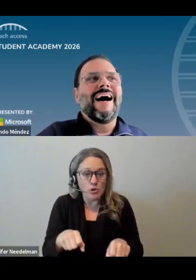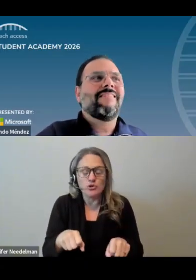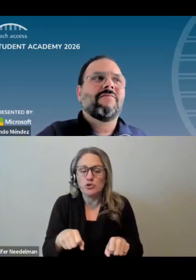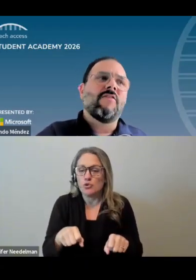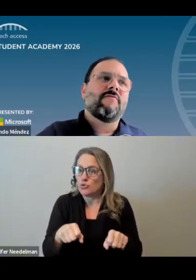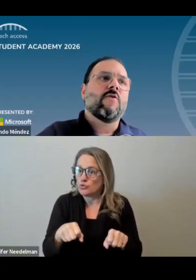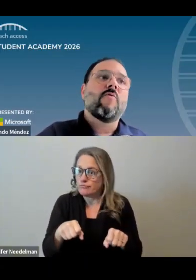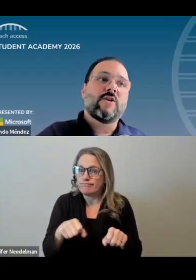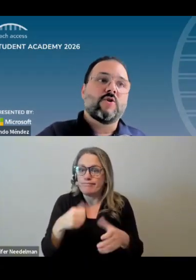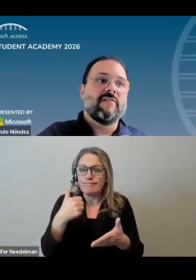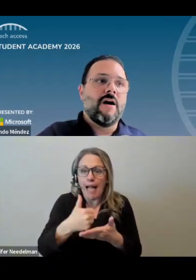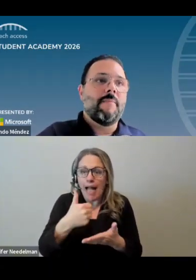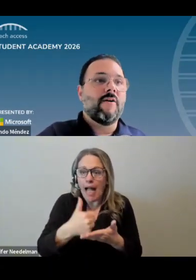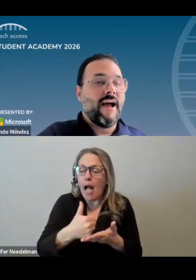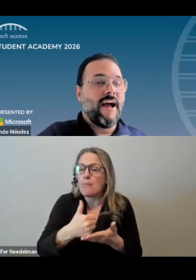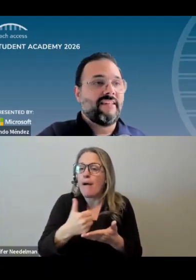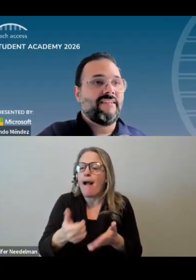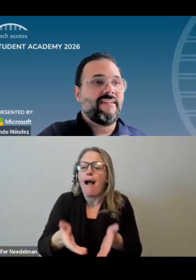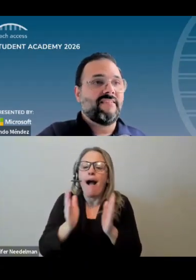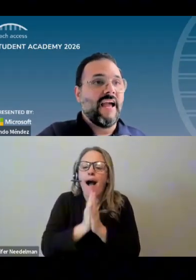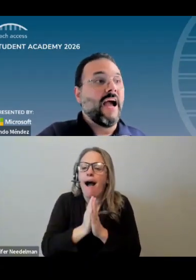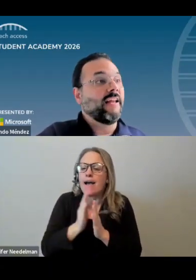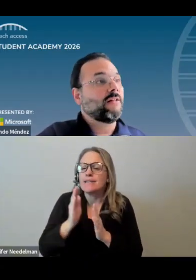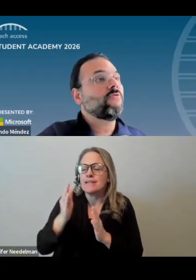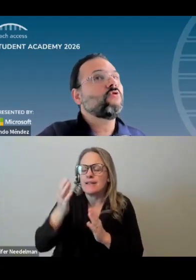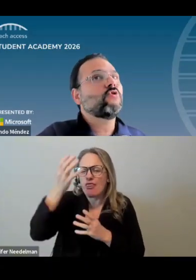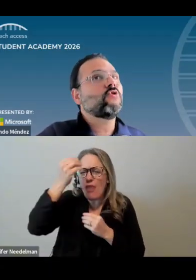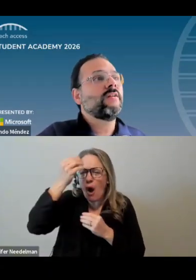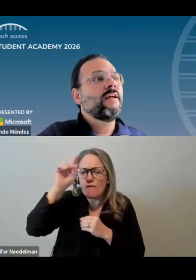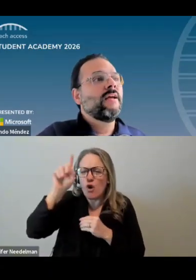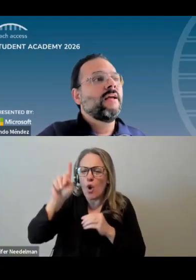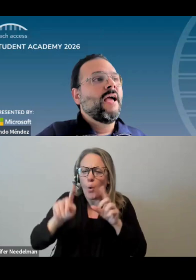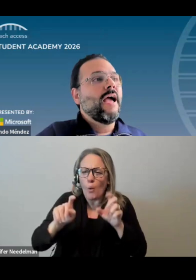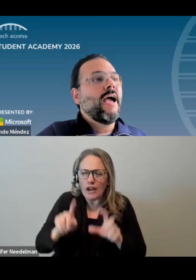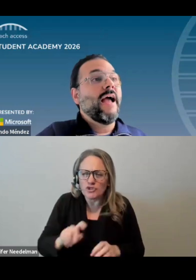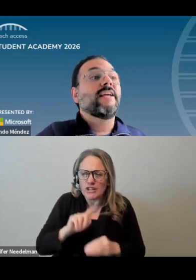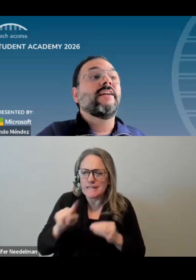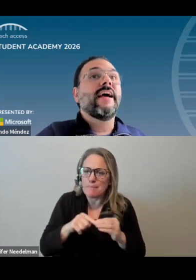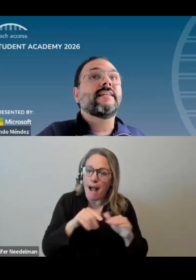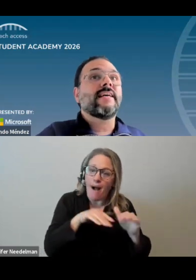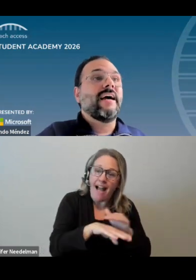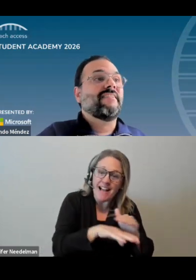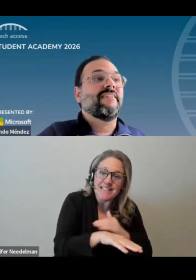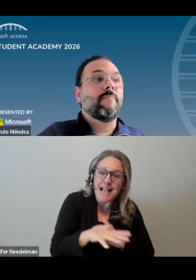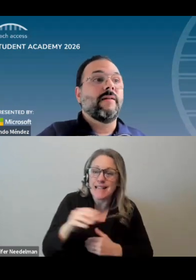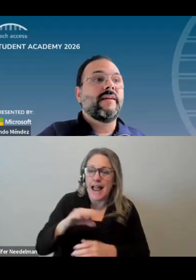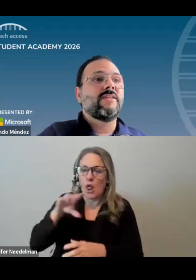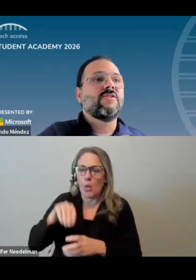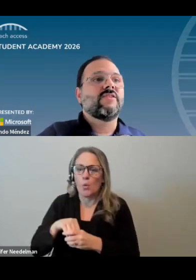Ask thoughtful questions about access and inclusion. And, connect accessibility